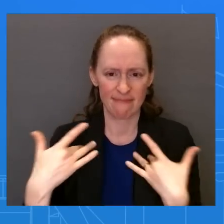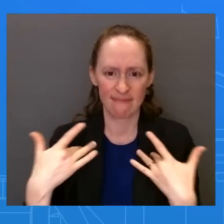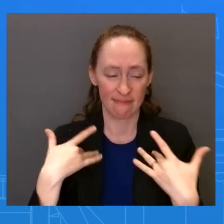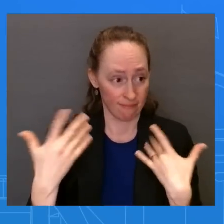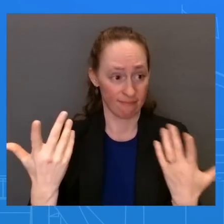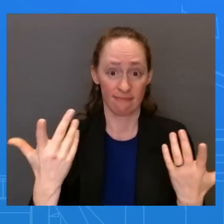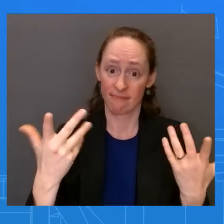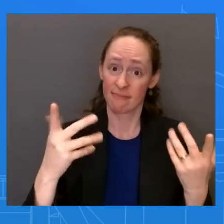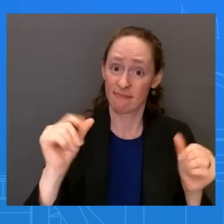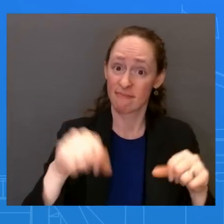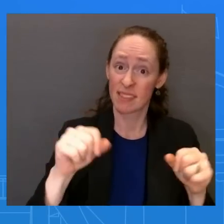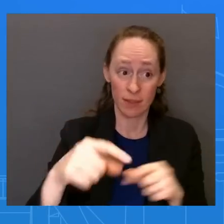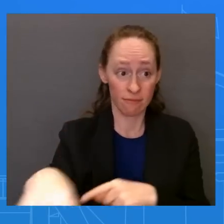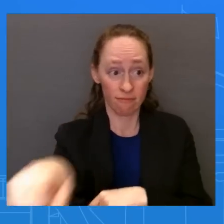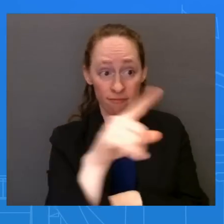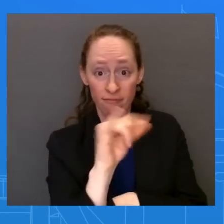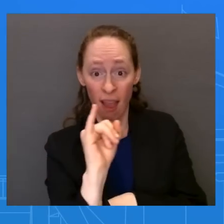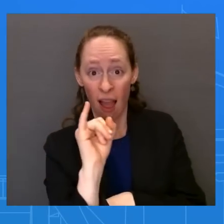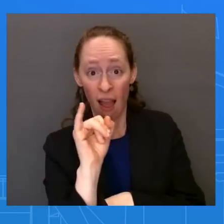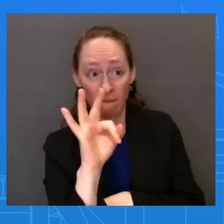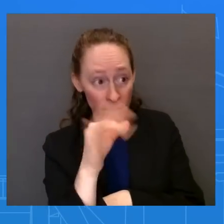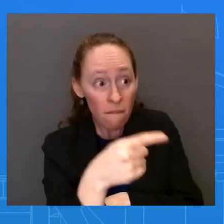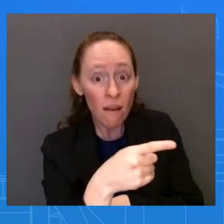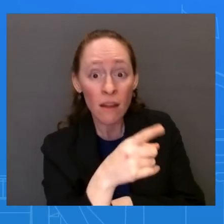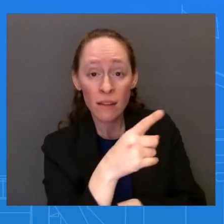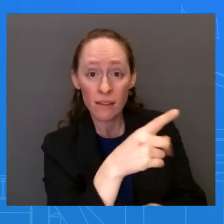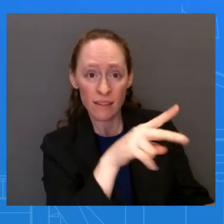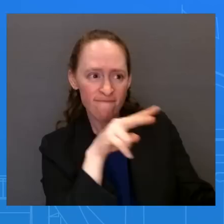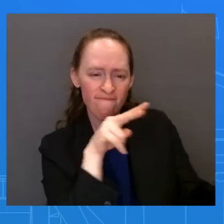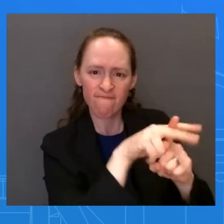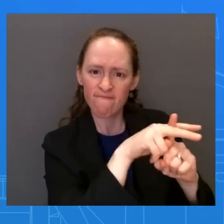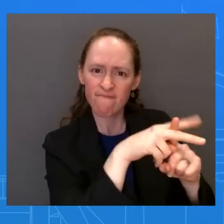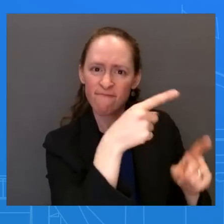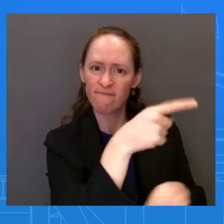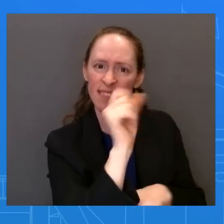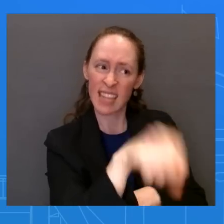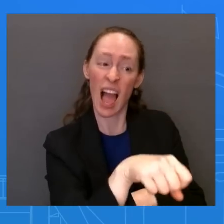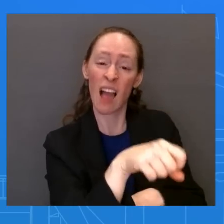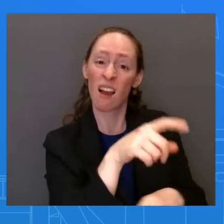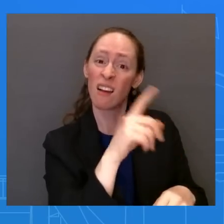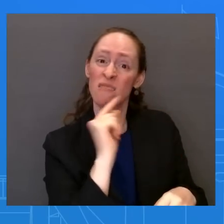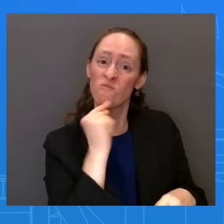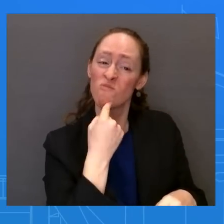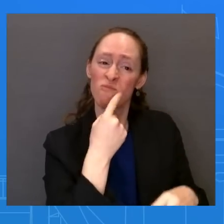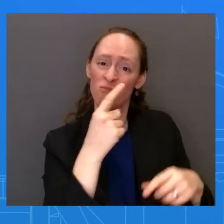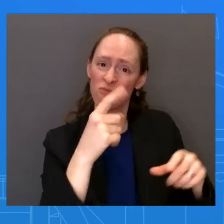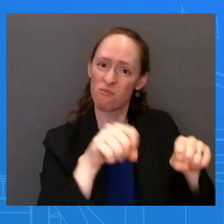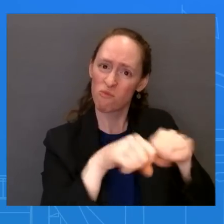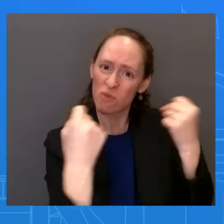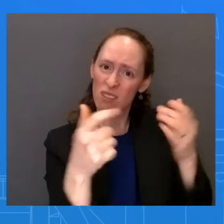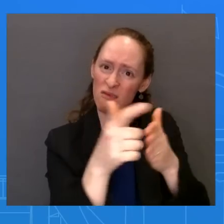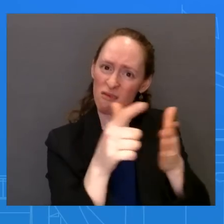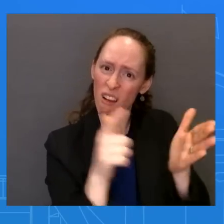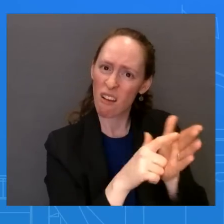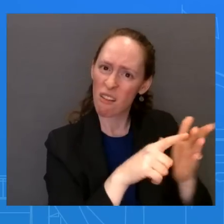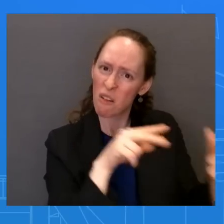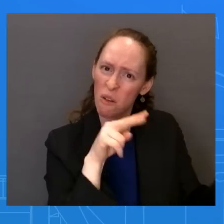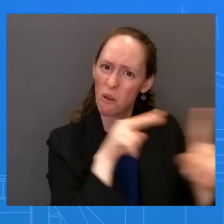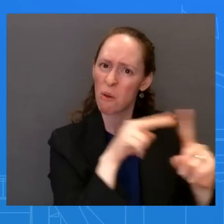In stark contrast, the President and the Vice President remain committed to fighting these extreme attacks on women and expanding access to reproductive care